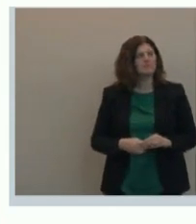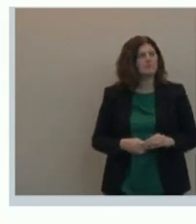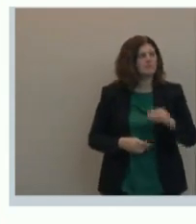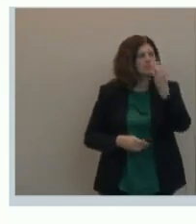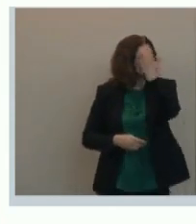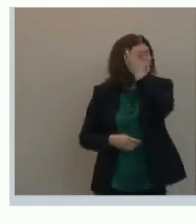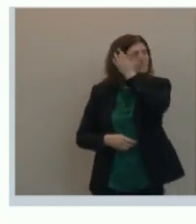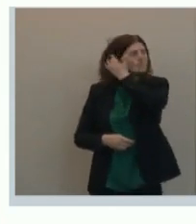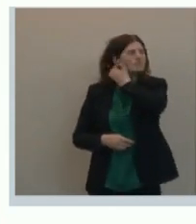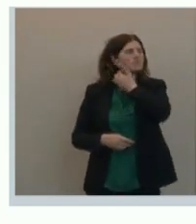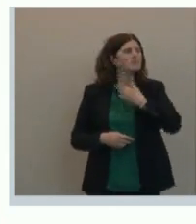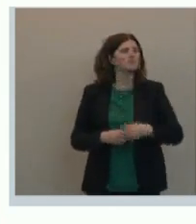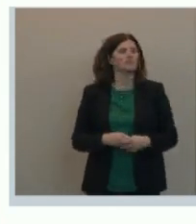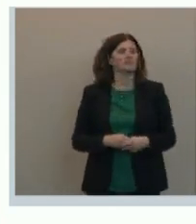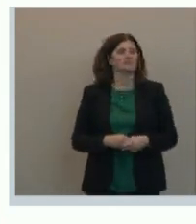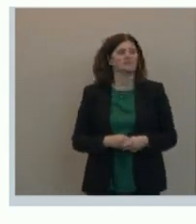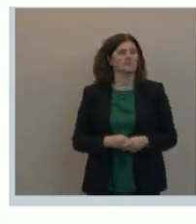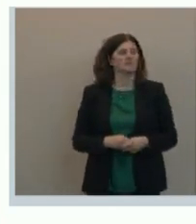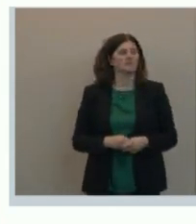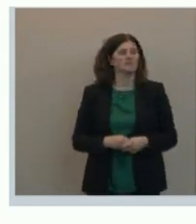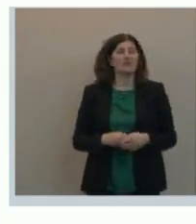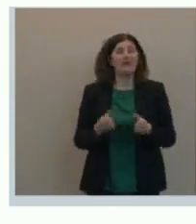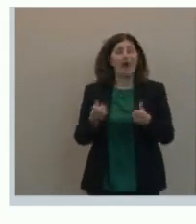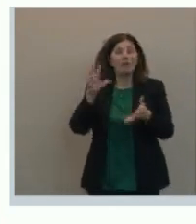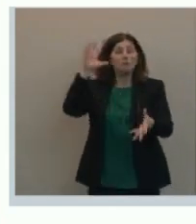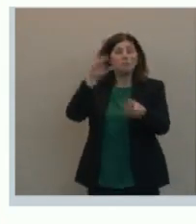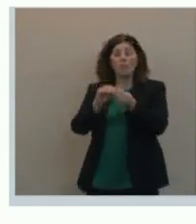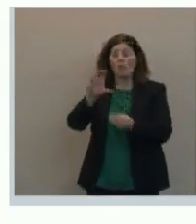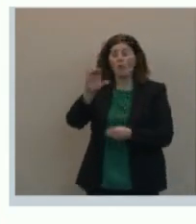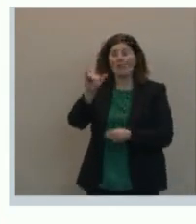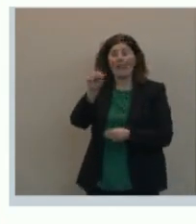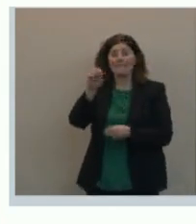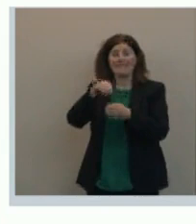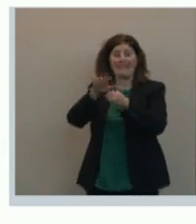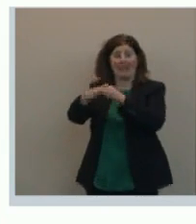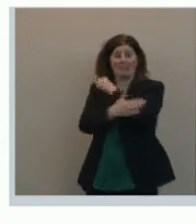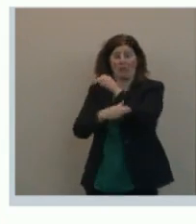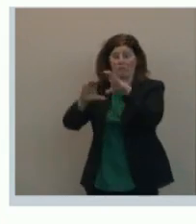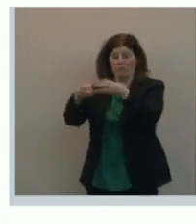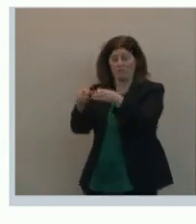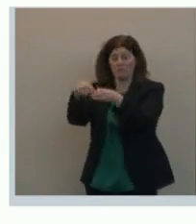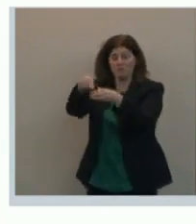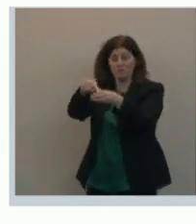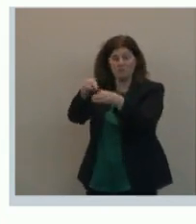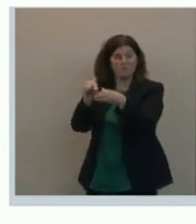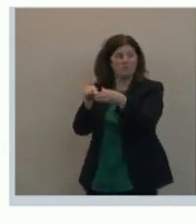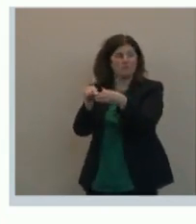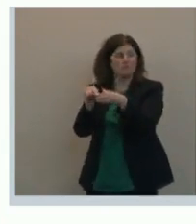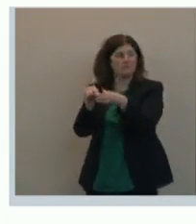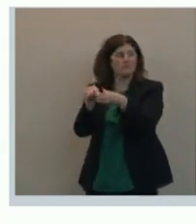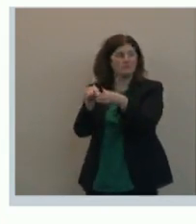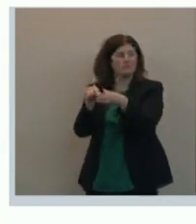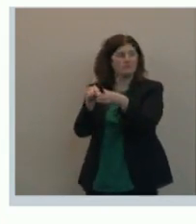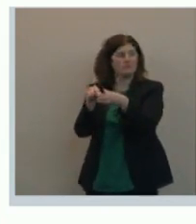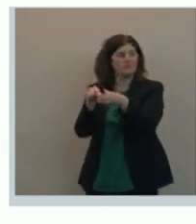100,000 PEOPLE. I THINK I CONFUSE PEOPLE -- CONFUSED PEOPLE LAST TIME.